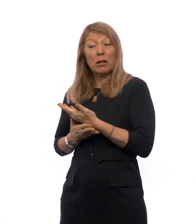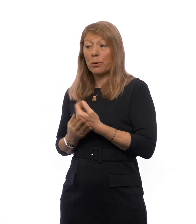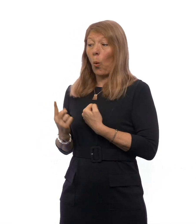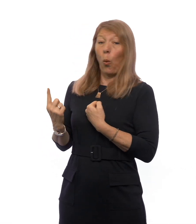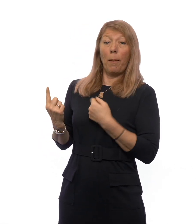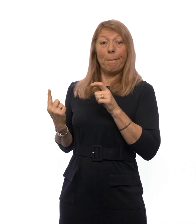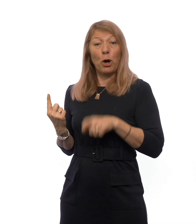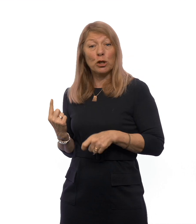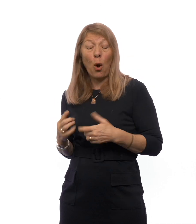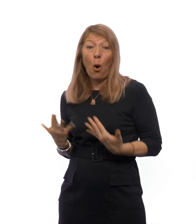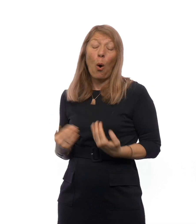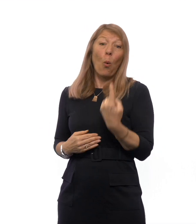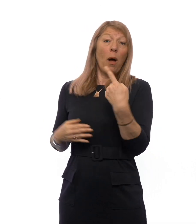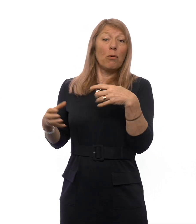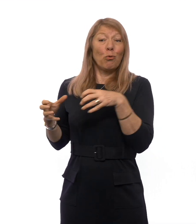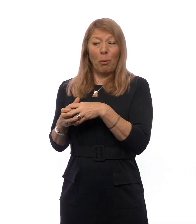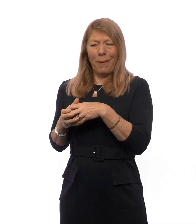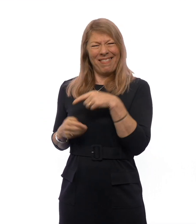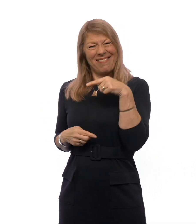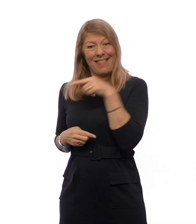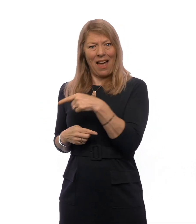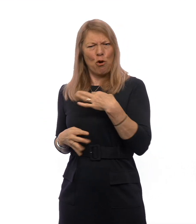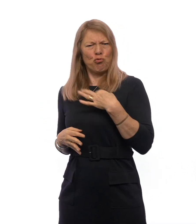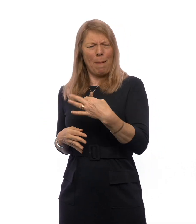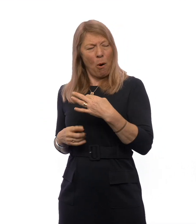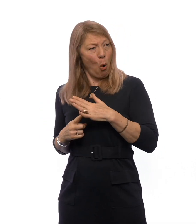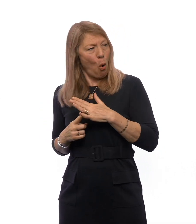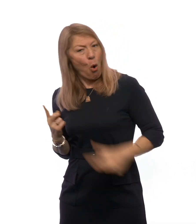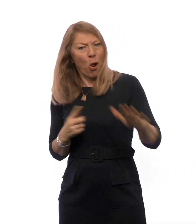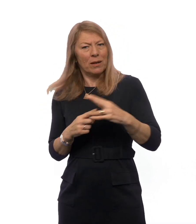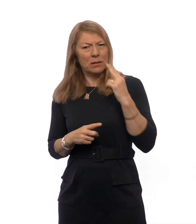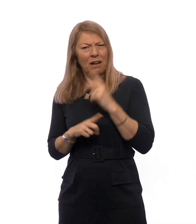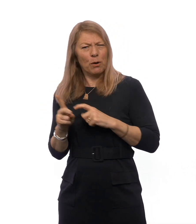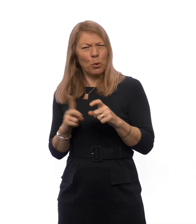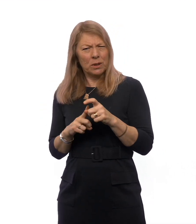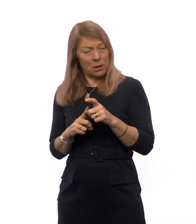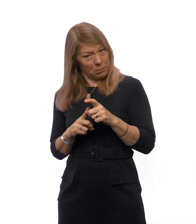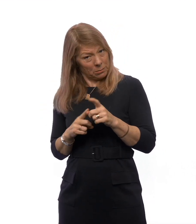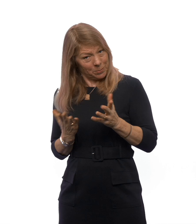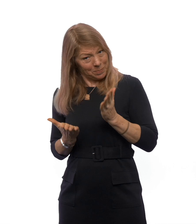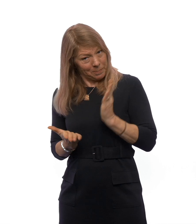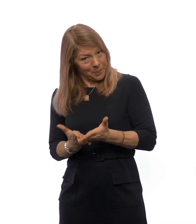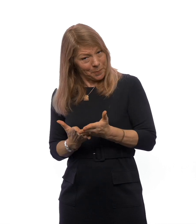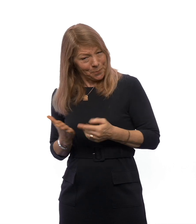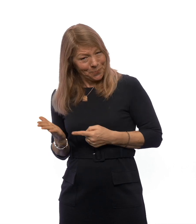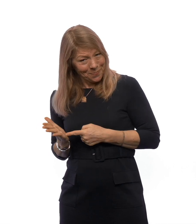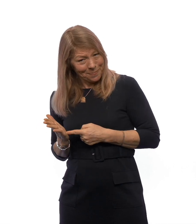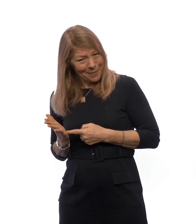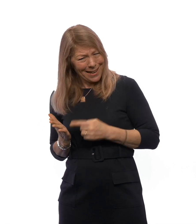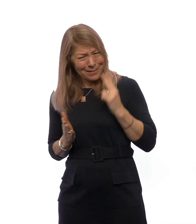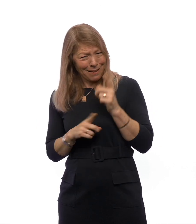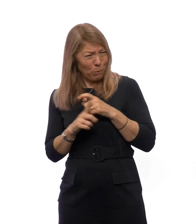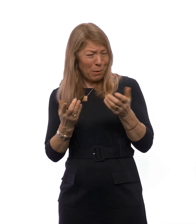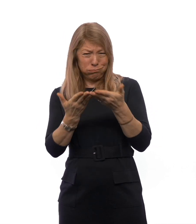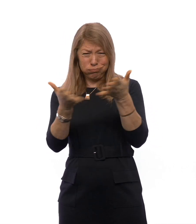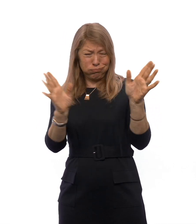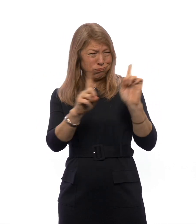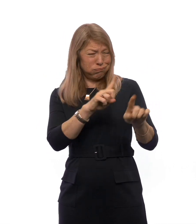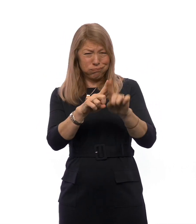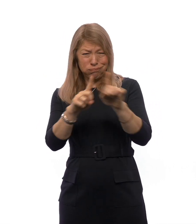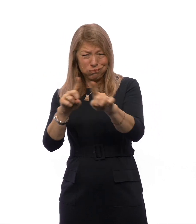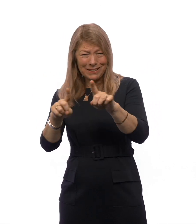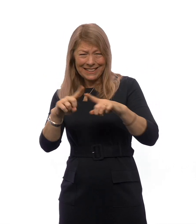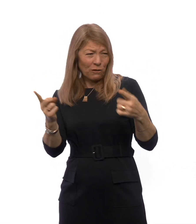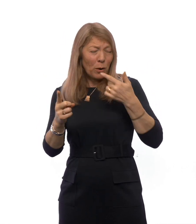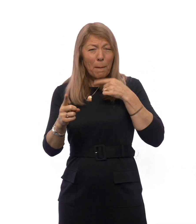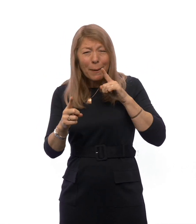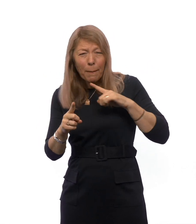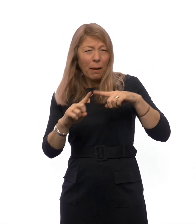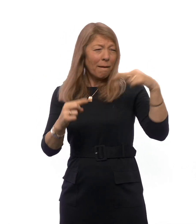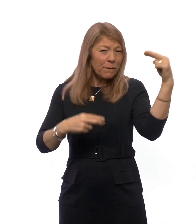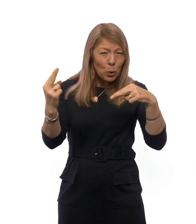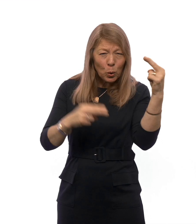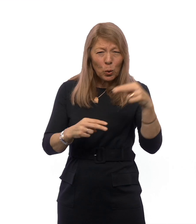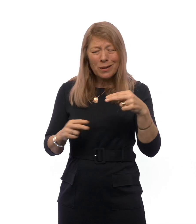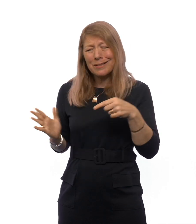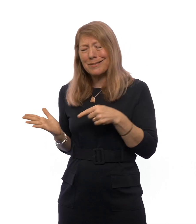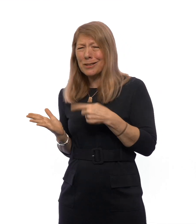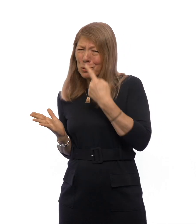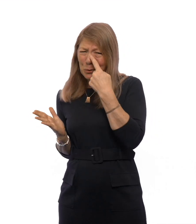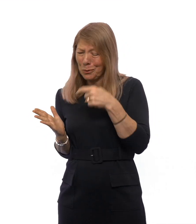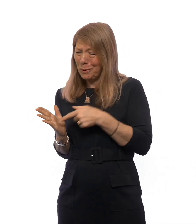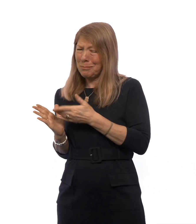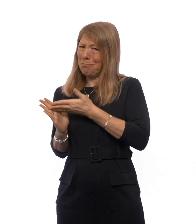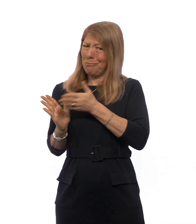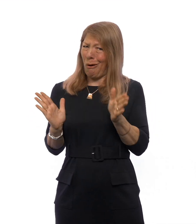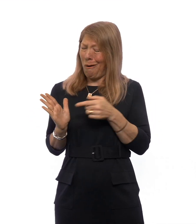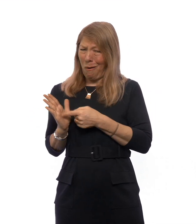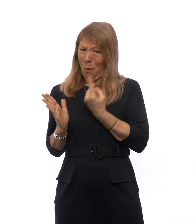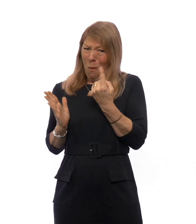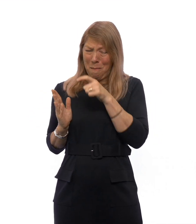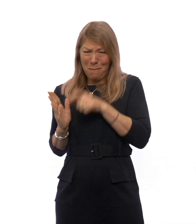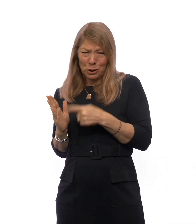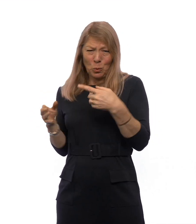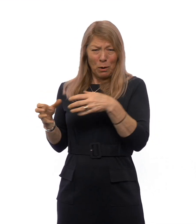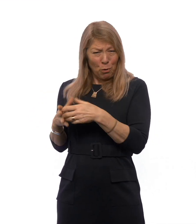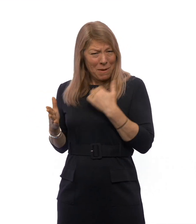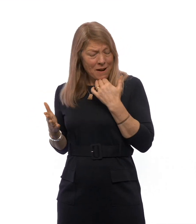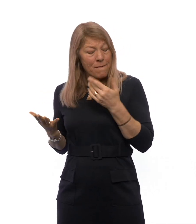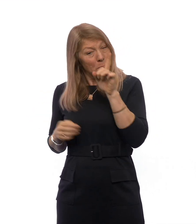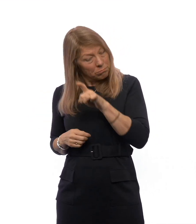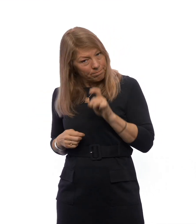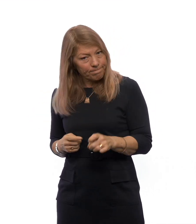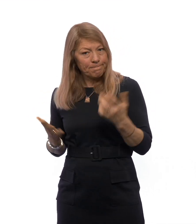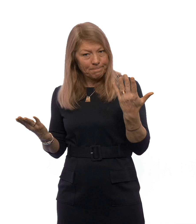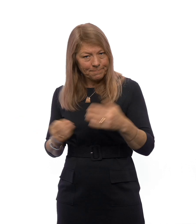diverse perspectives within the deaf community could be examined further.